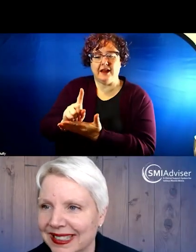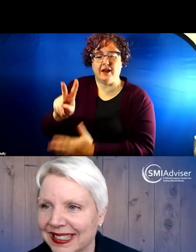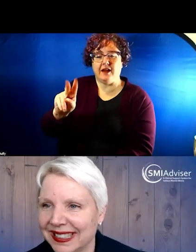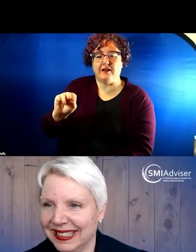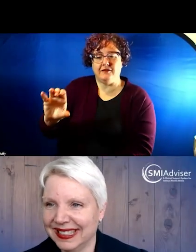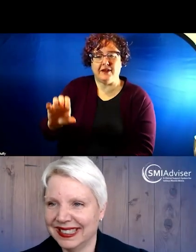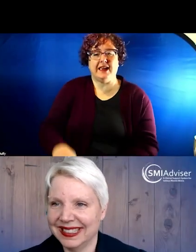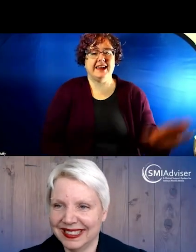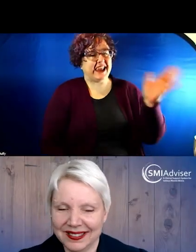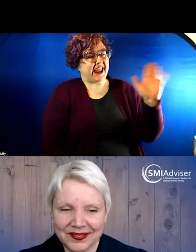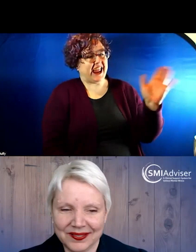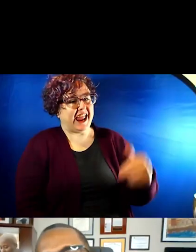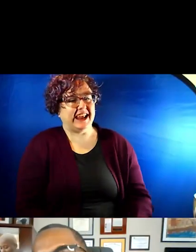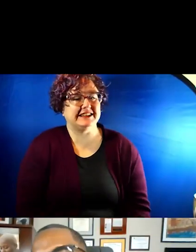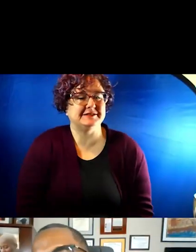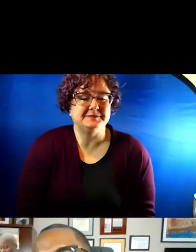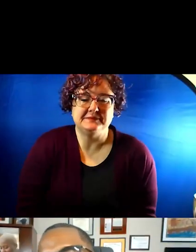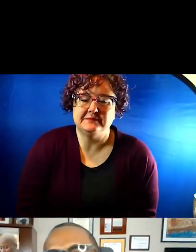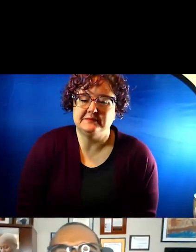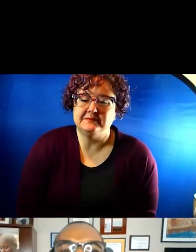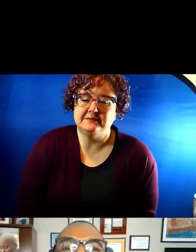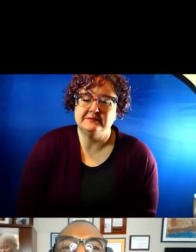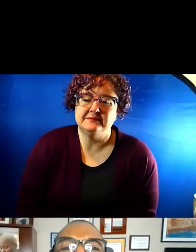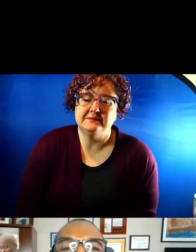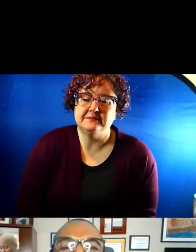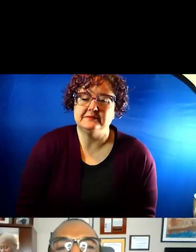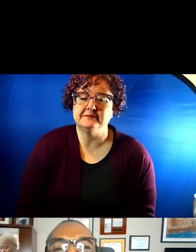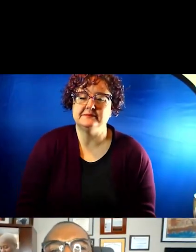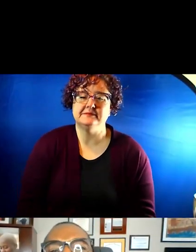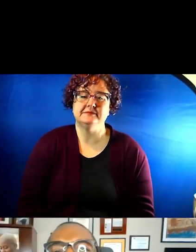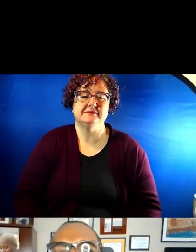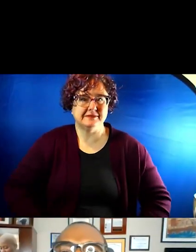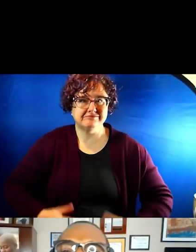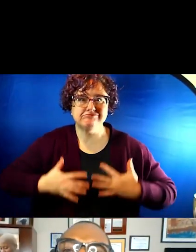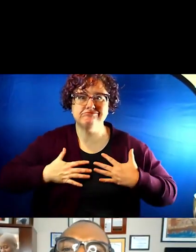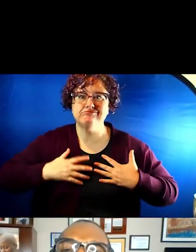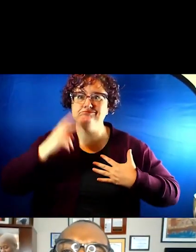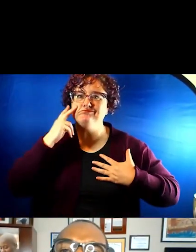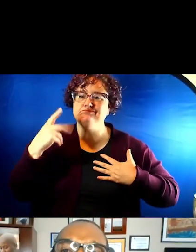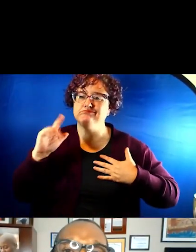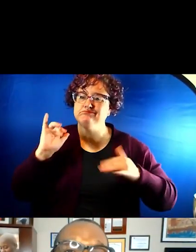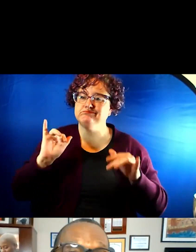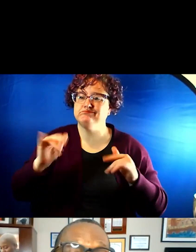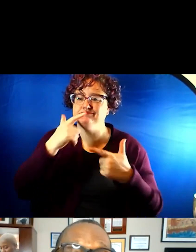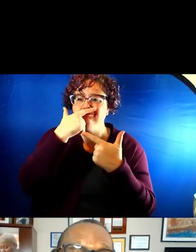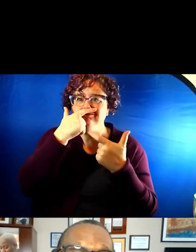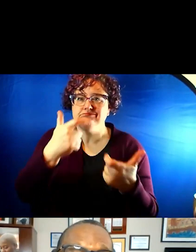THANK YOU. IT IS INSPIRING TO SEE THE LEVEL OF ENERGY AROUND THE DEPARTMENTS.